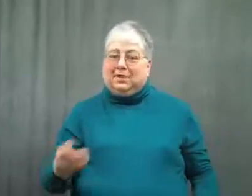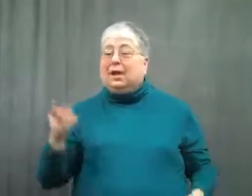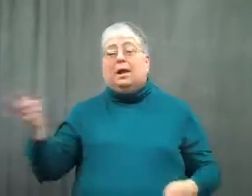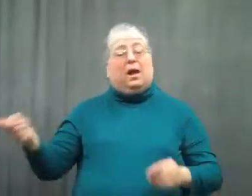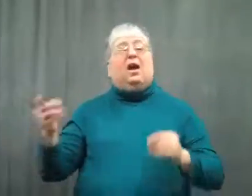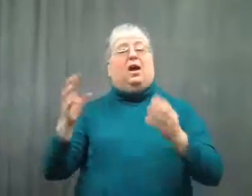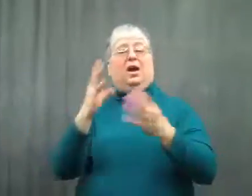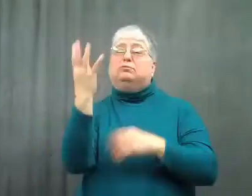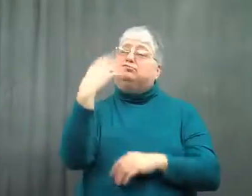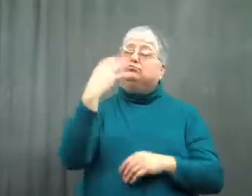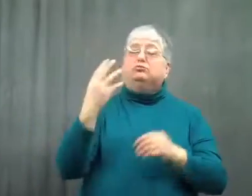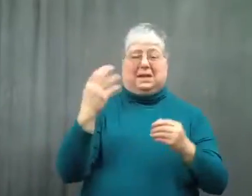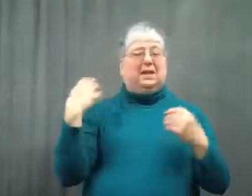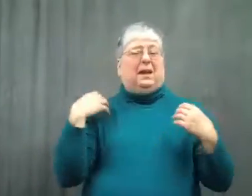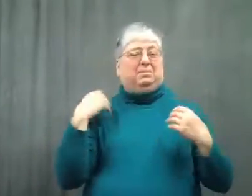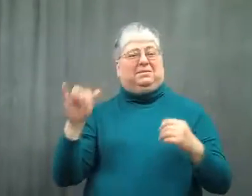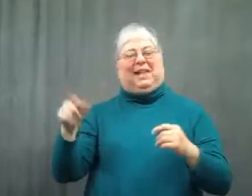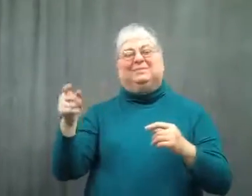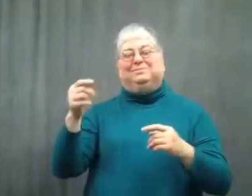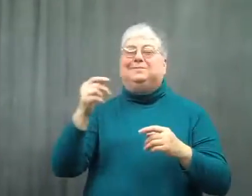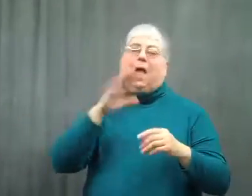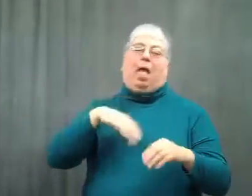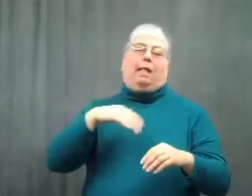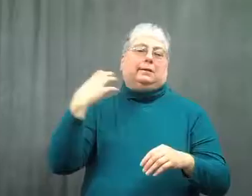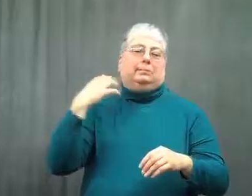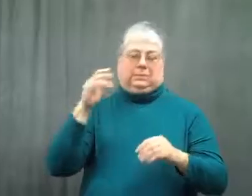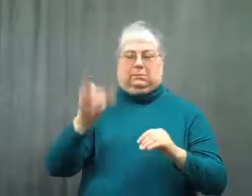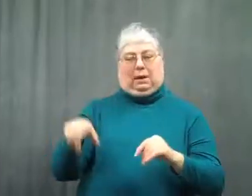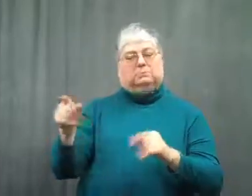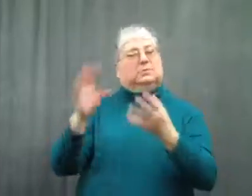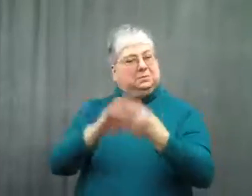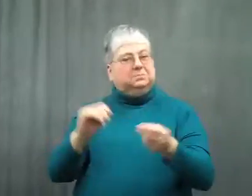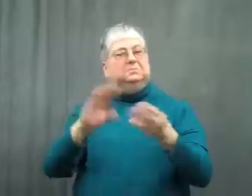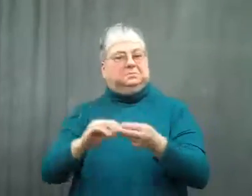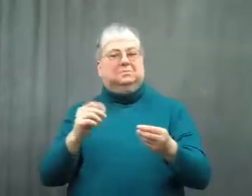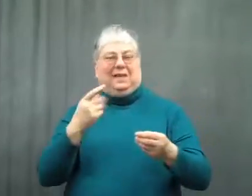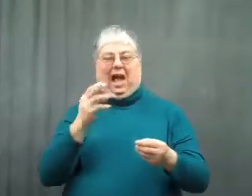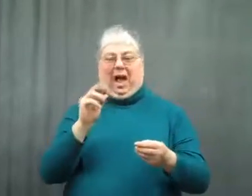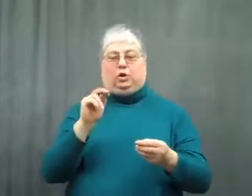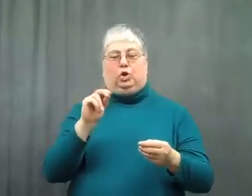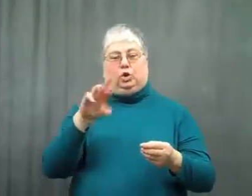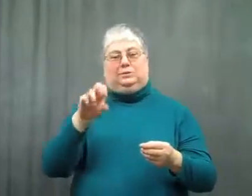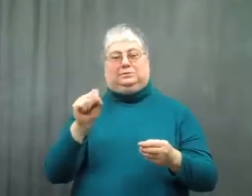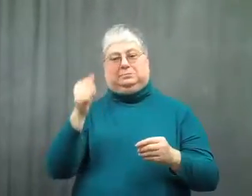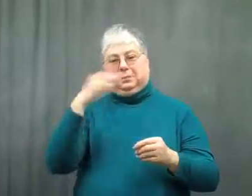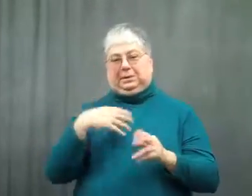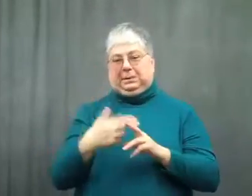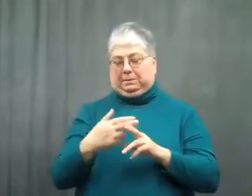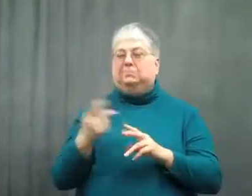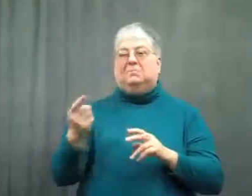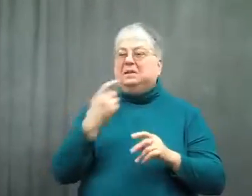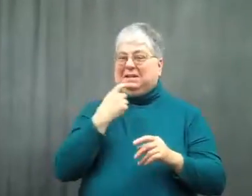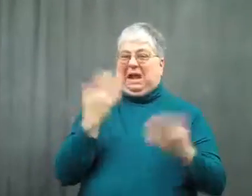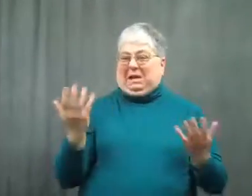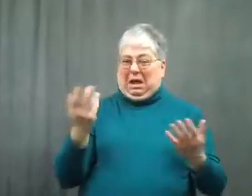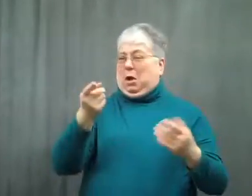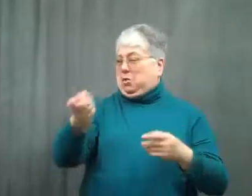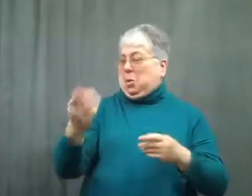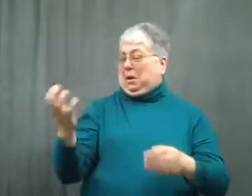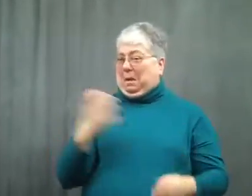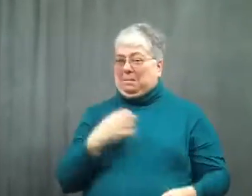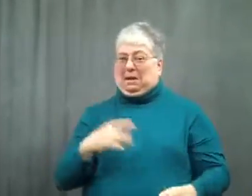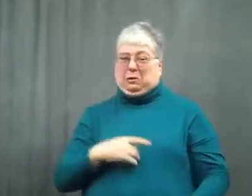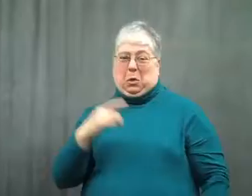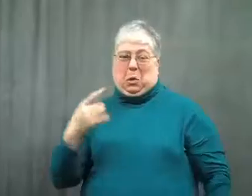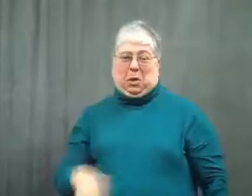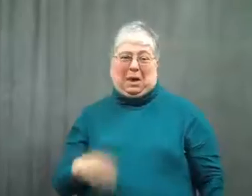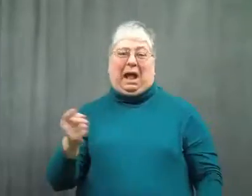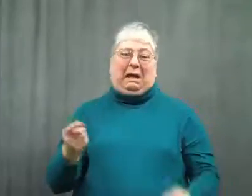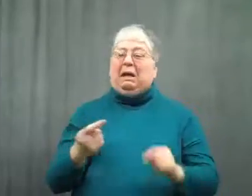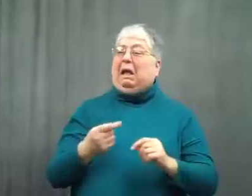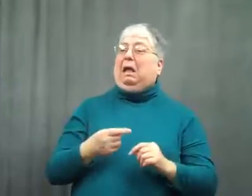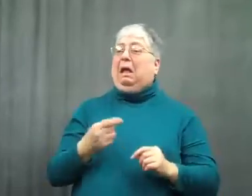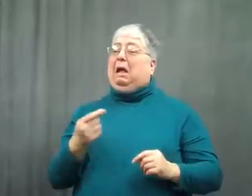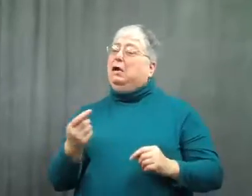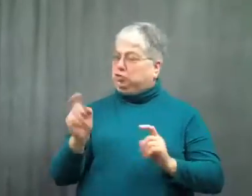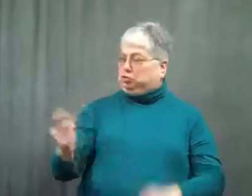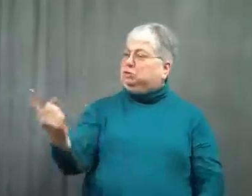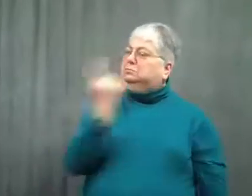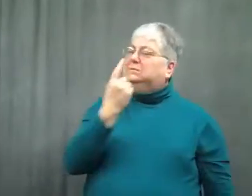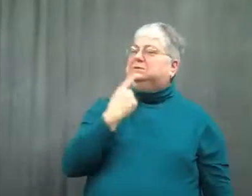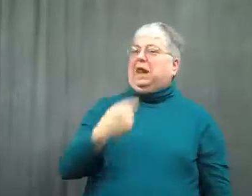He addressed those people saying they should have complained to him directly.